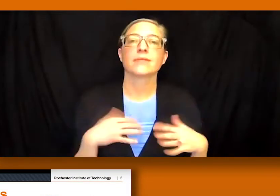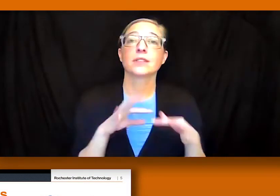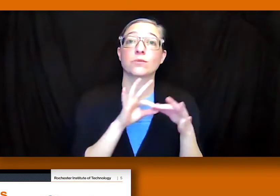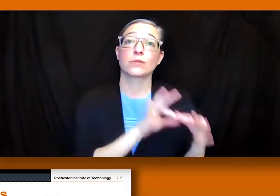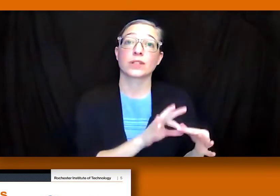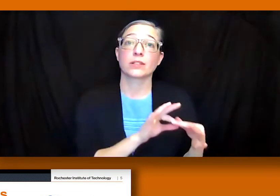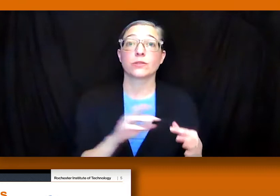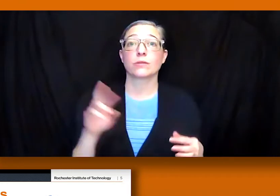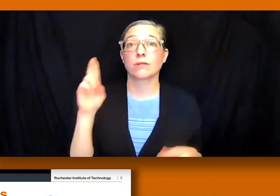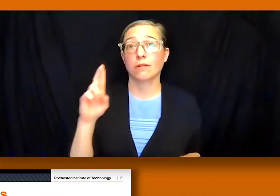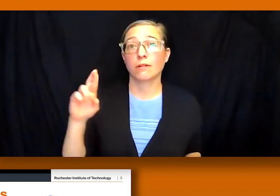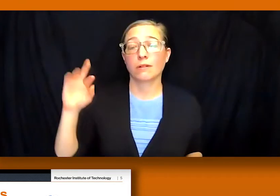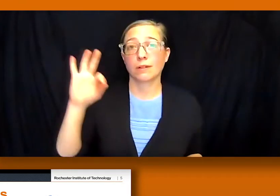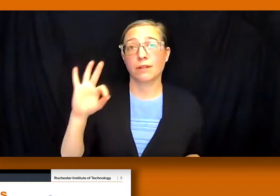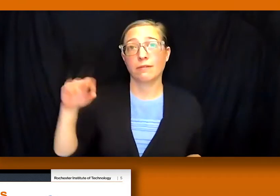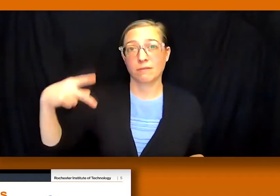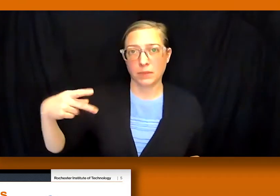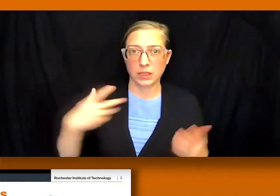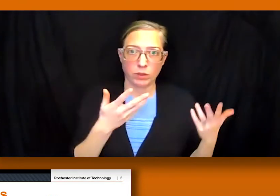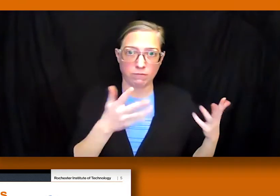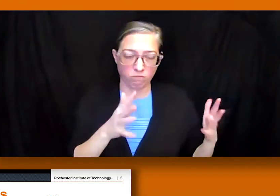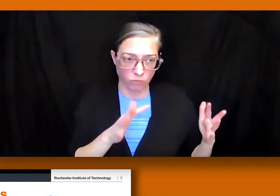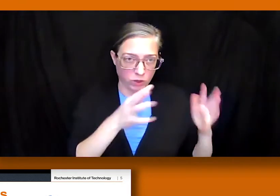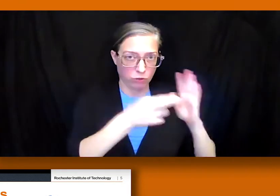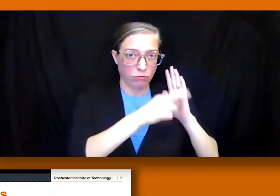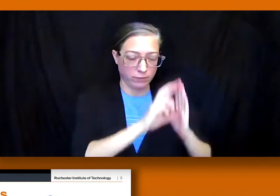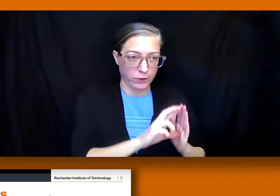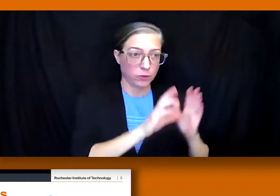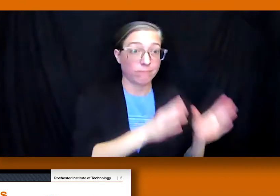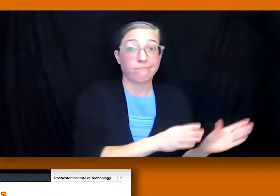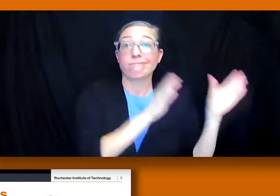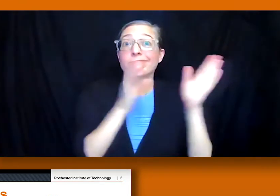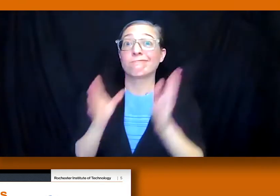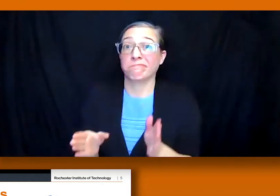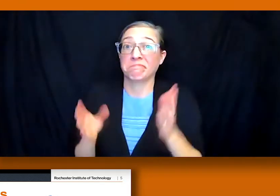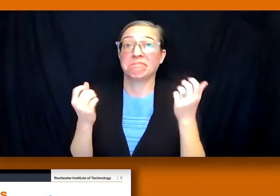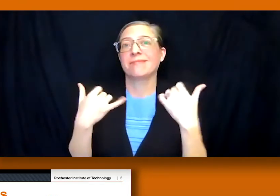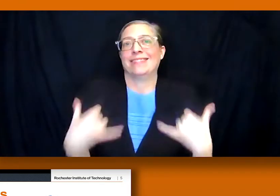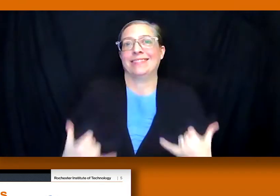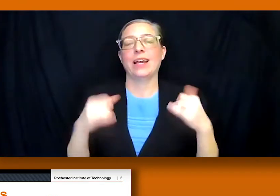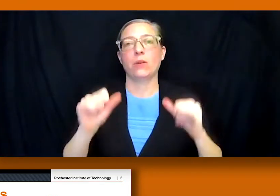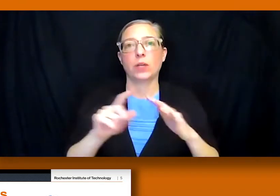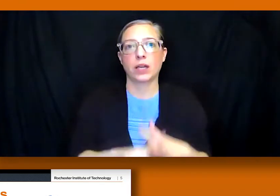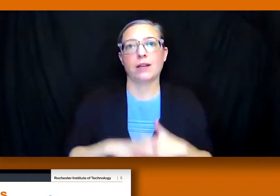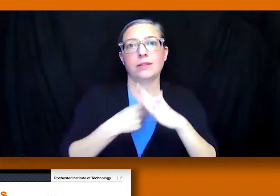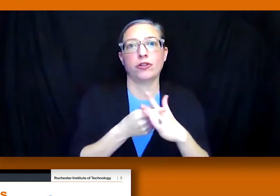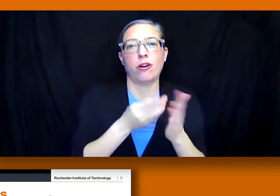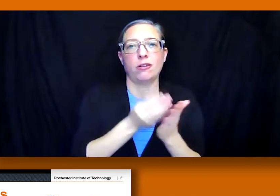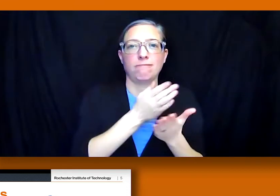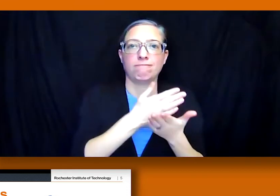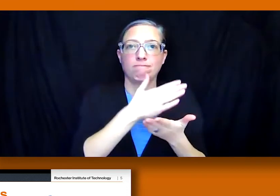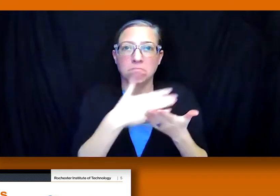and we know our limitations, we can begin the budget. Uh, these are the key categories,